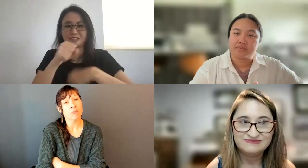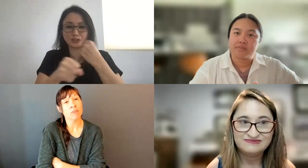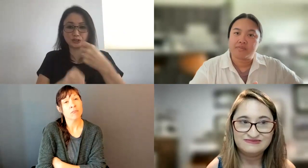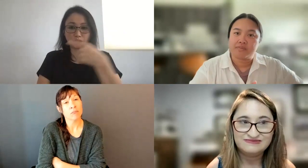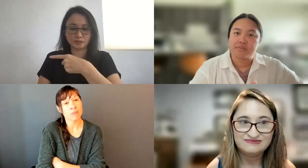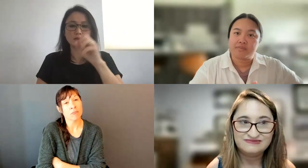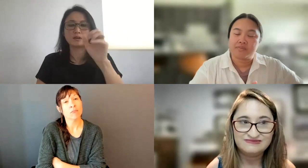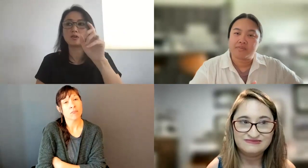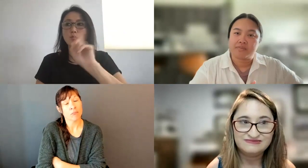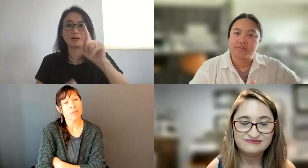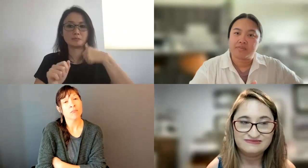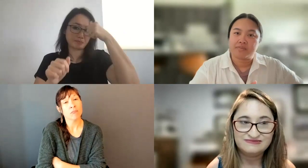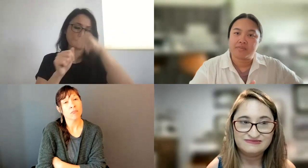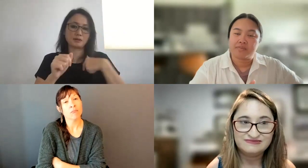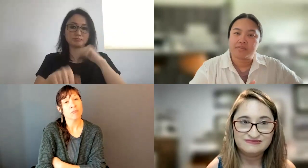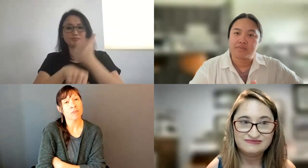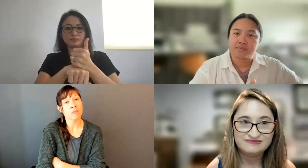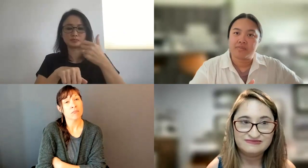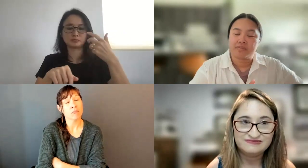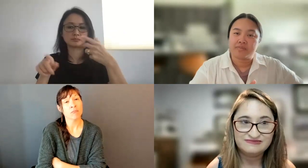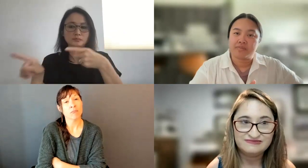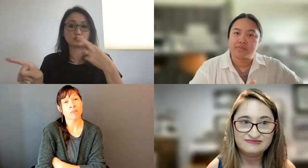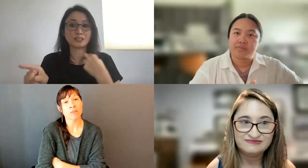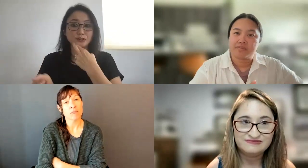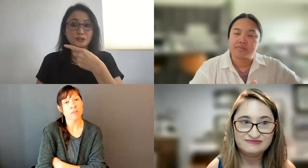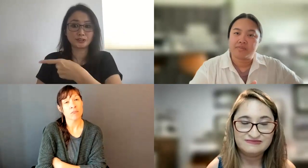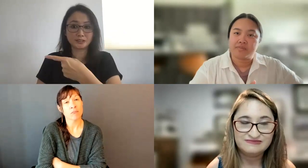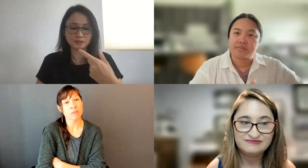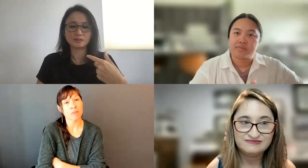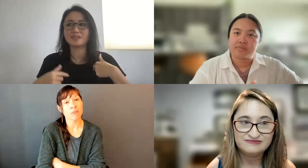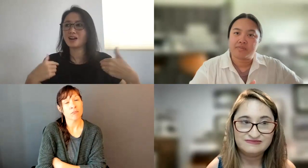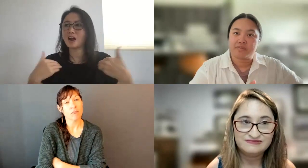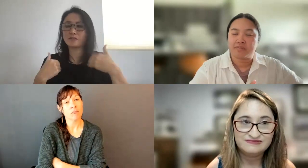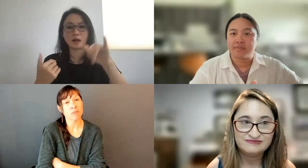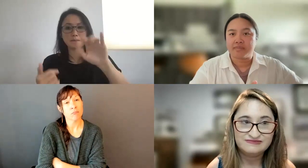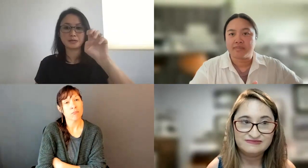I've been running that one for more than seven years. So, where I remember I actually established a restaurant,